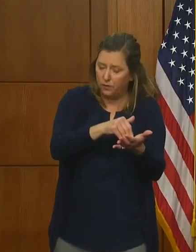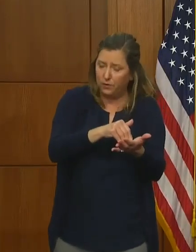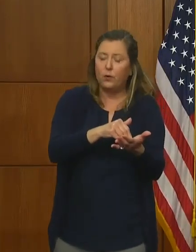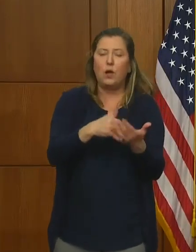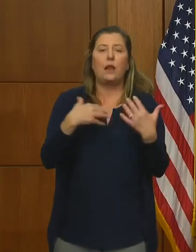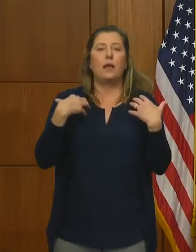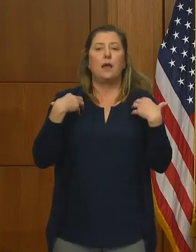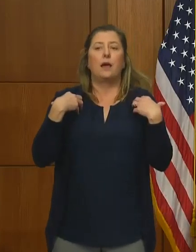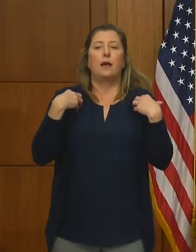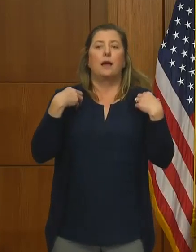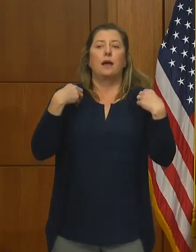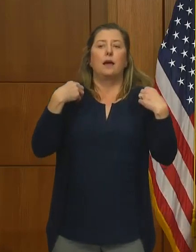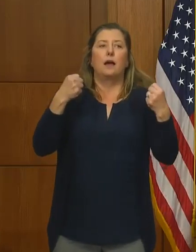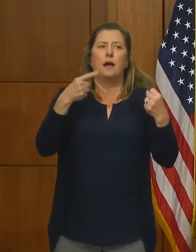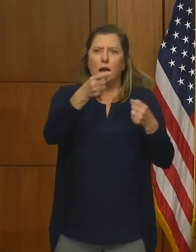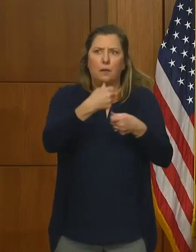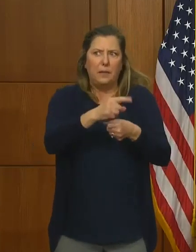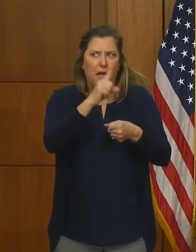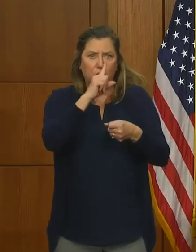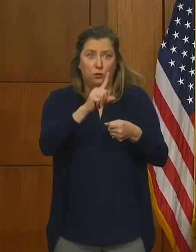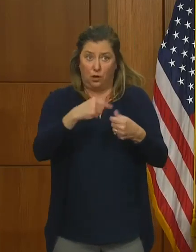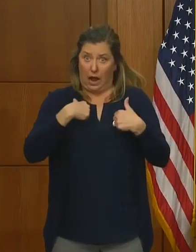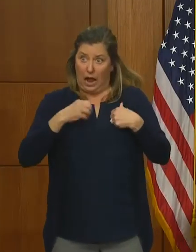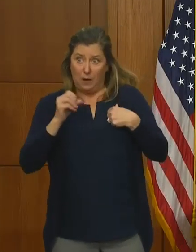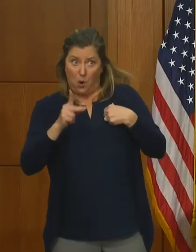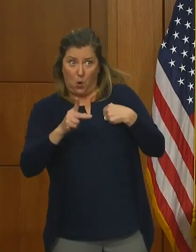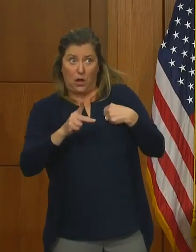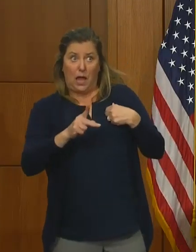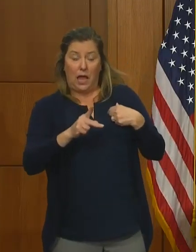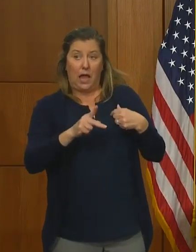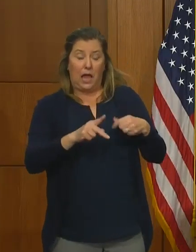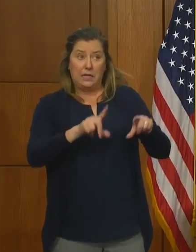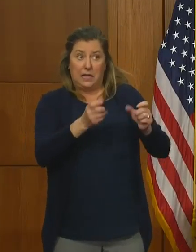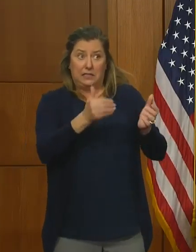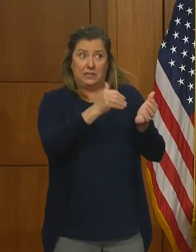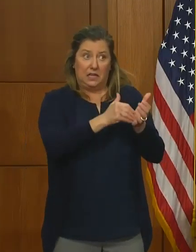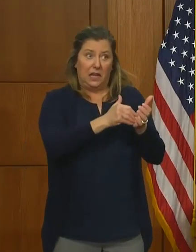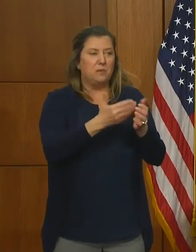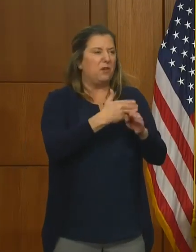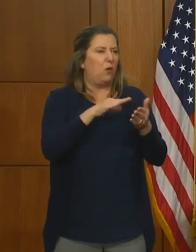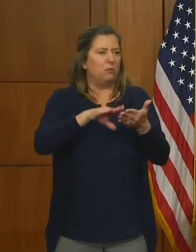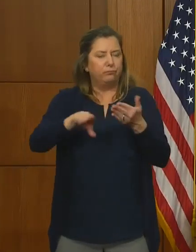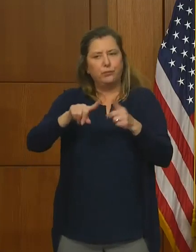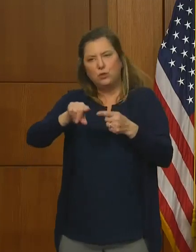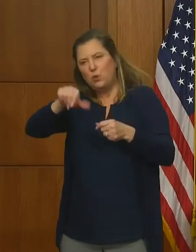WILL SEND A HIGH. MAY TEST ME AGAIN. AND THEN I GOT BETTER AND THEY WANTED TO MAKE SURE I